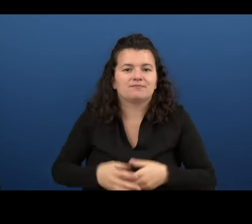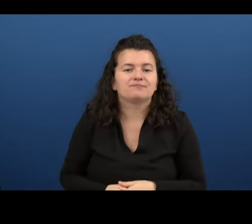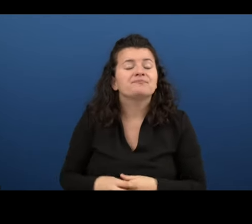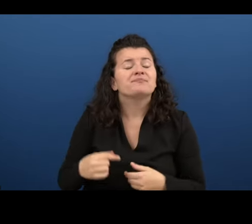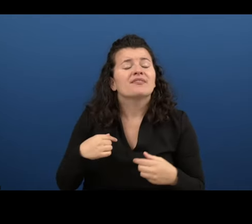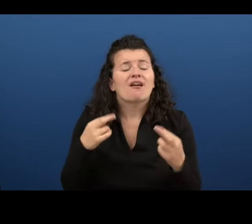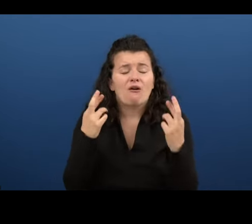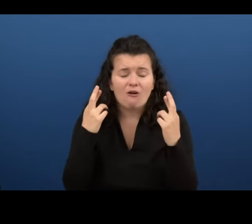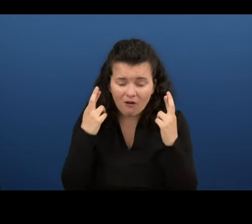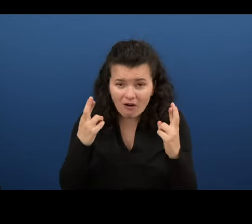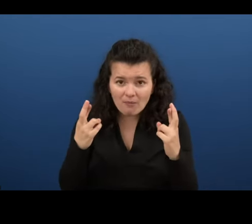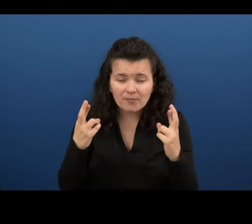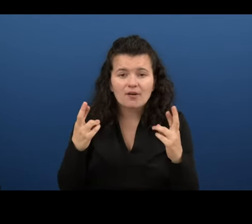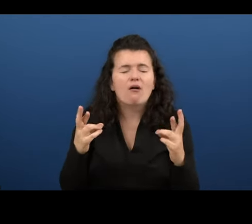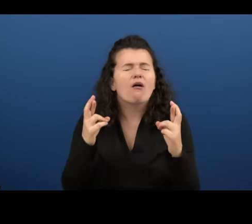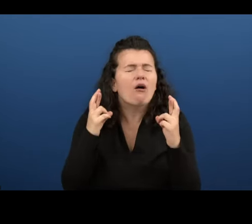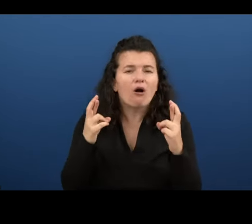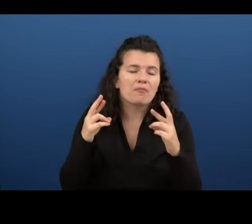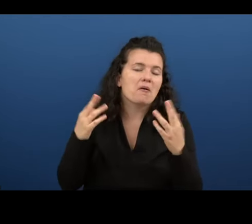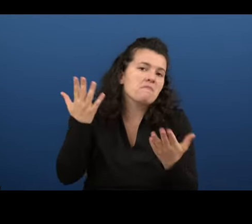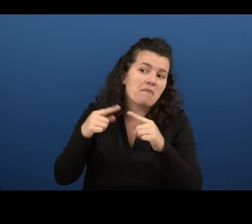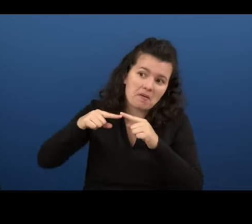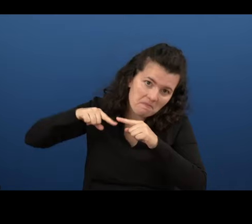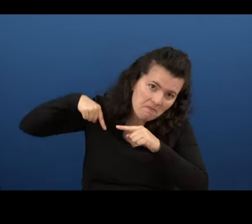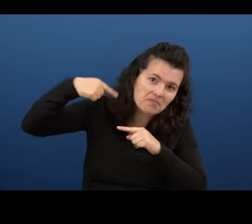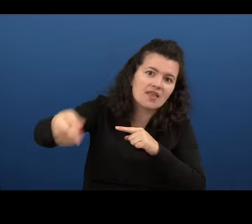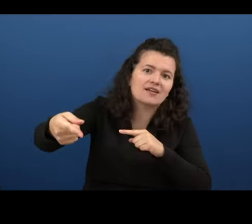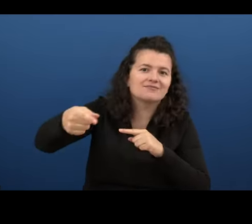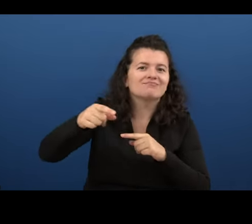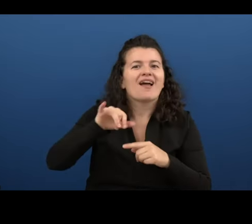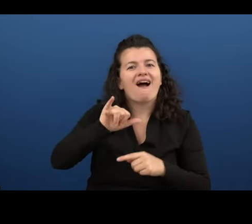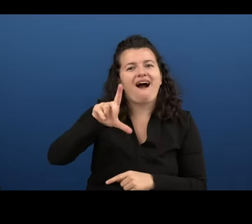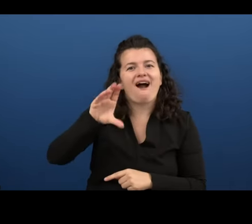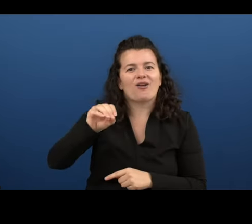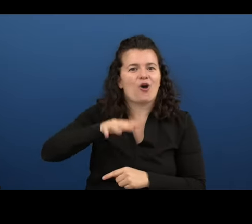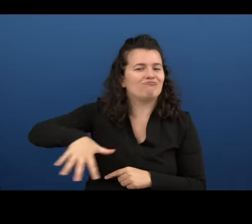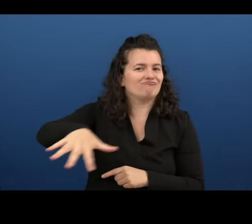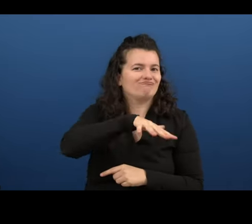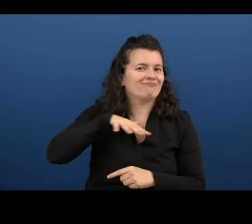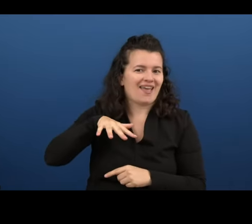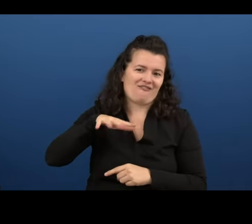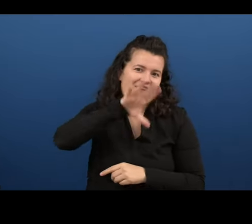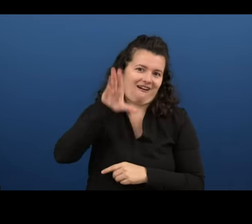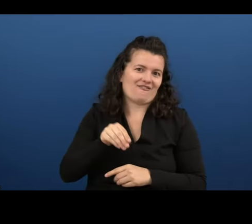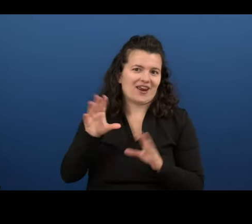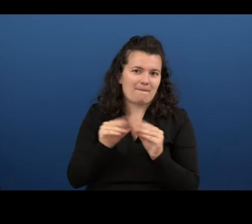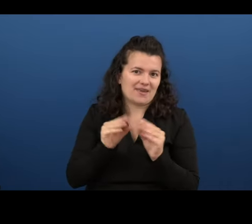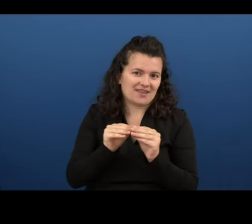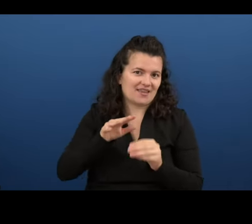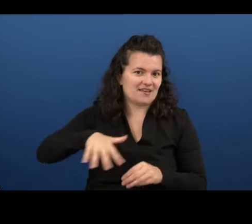we organize the next ILO regional meeting for company on disability issues. We would